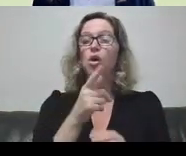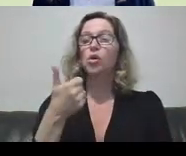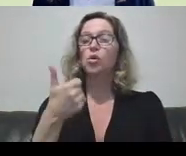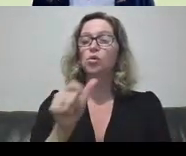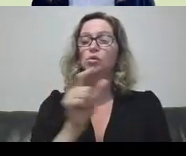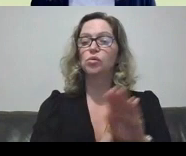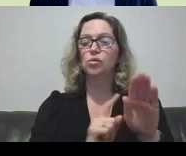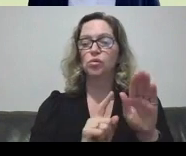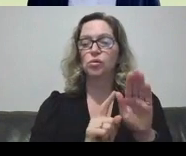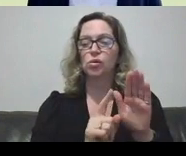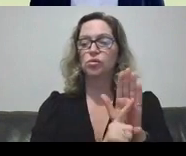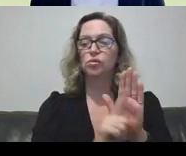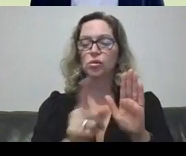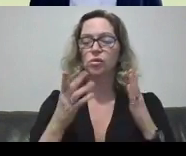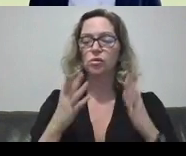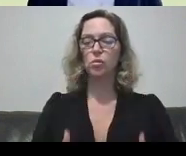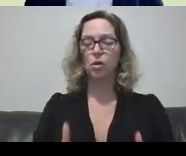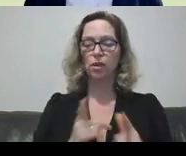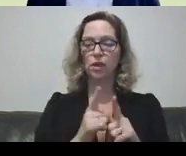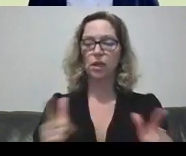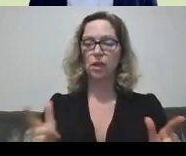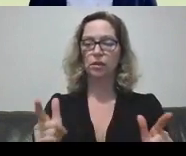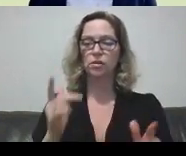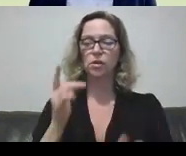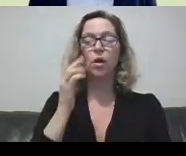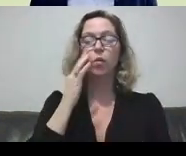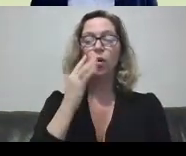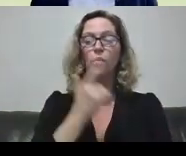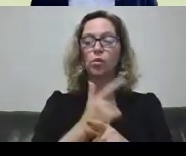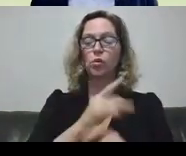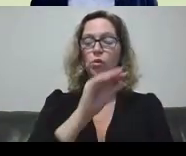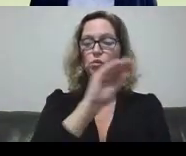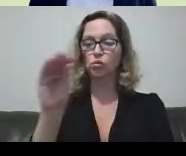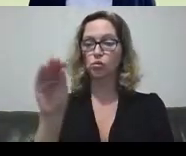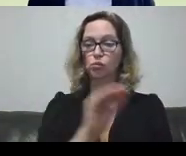see body language when we're talking on a zoom or face to face but even via a